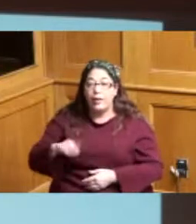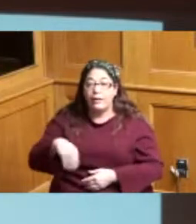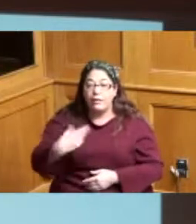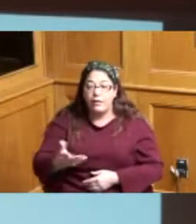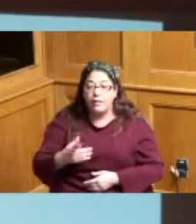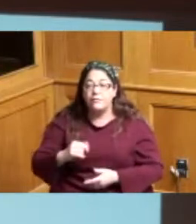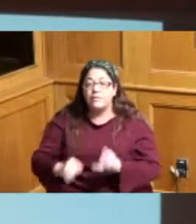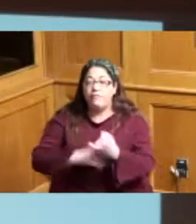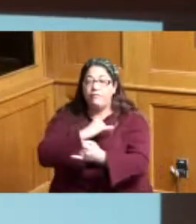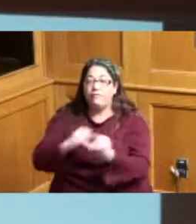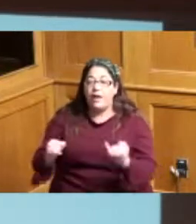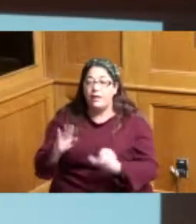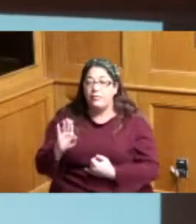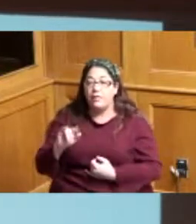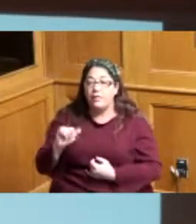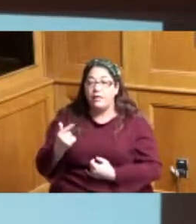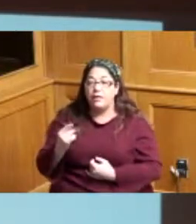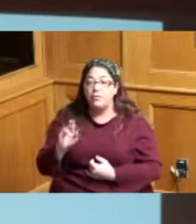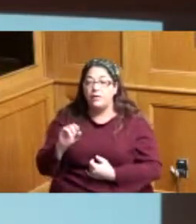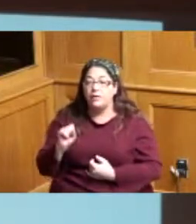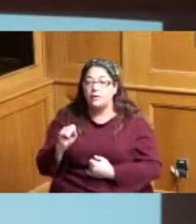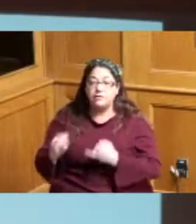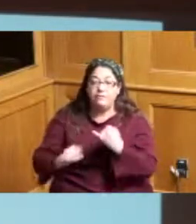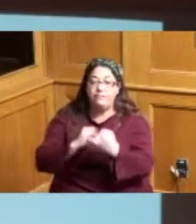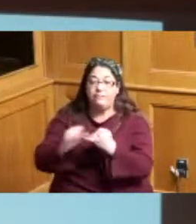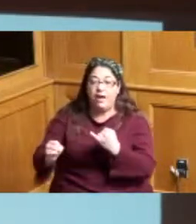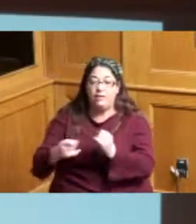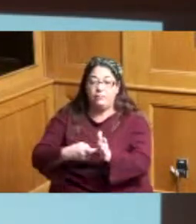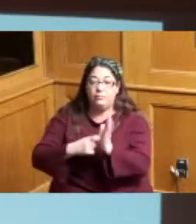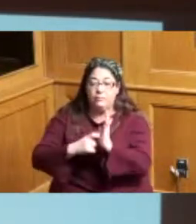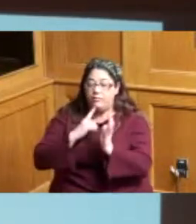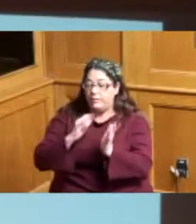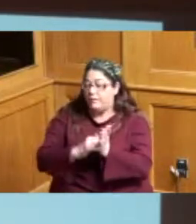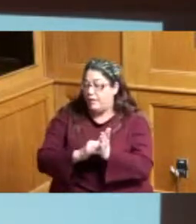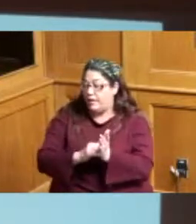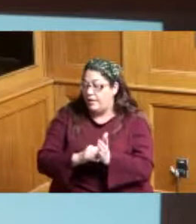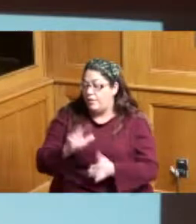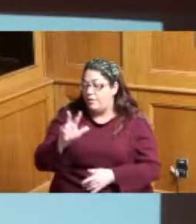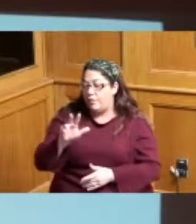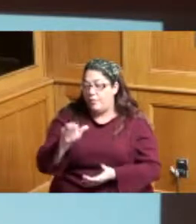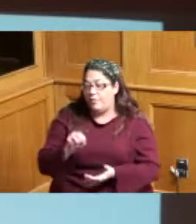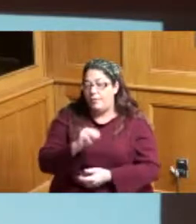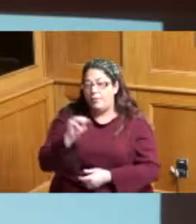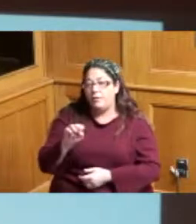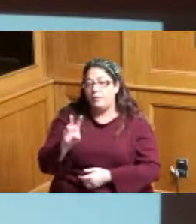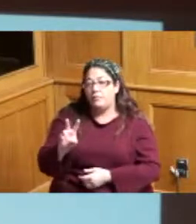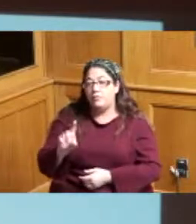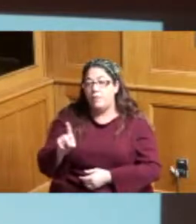units that will be used for this in this analysis and that's about 3 million 123 units so we we